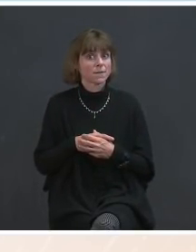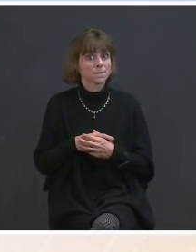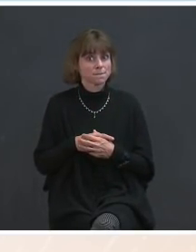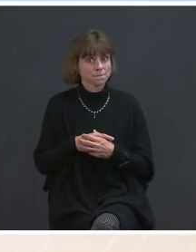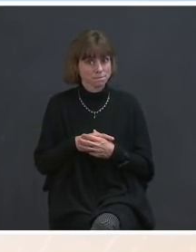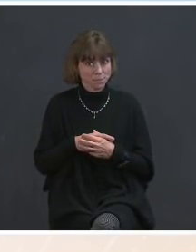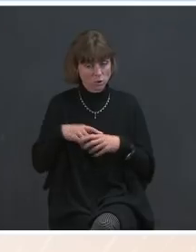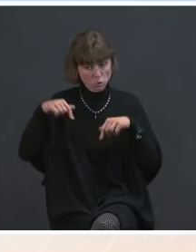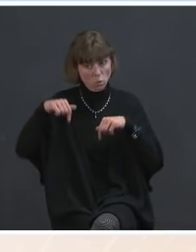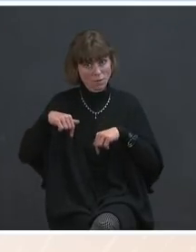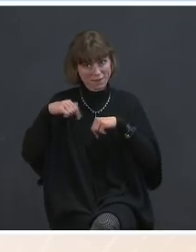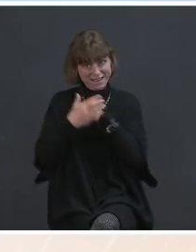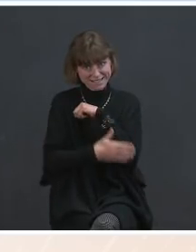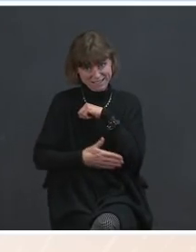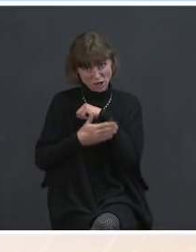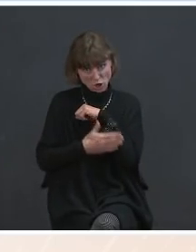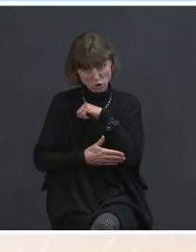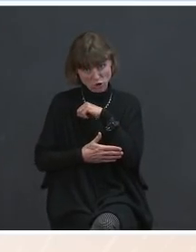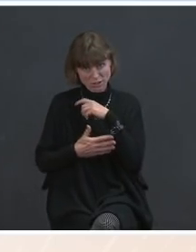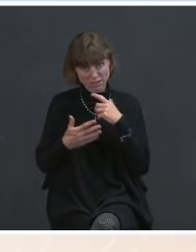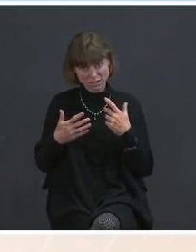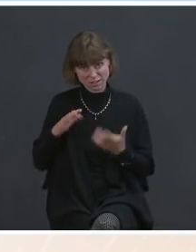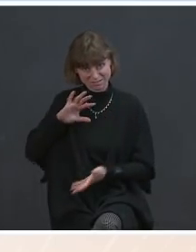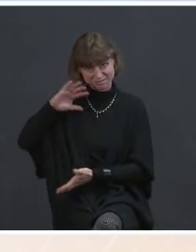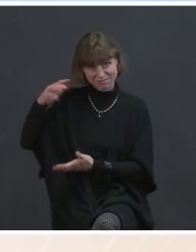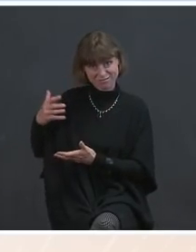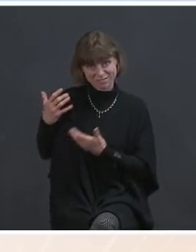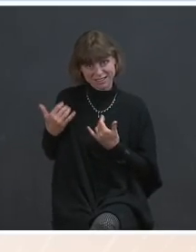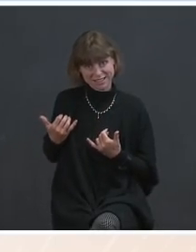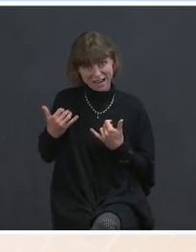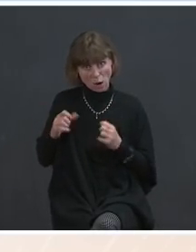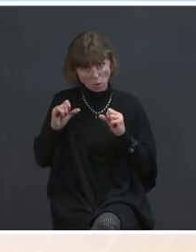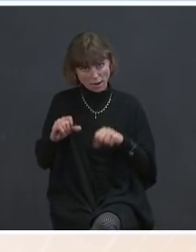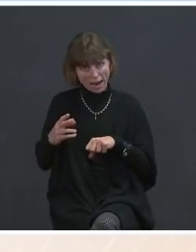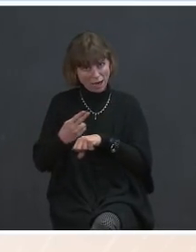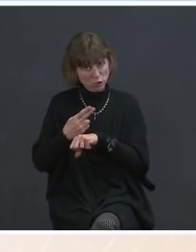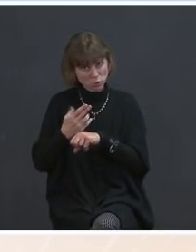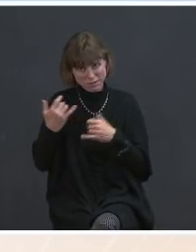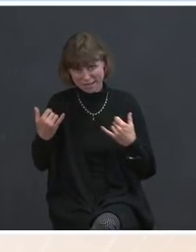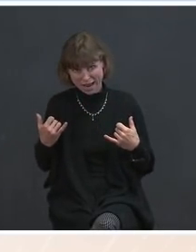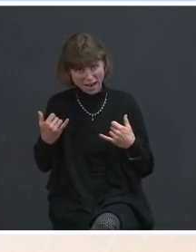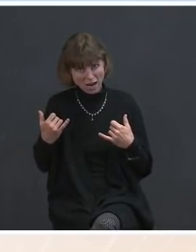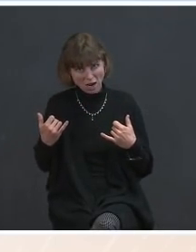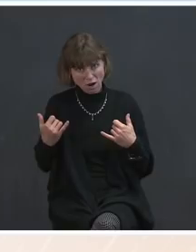that need it right now and can use right now -- because they have the approval there --